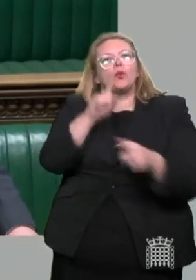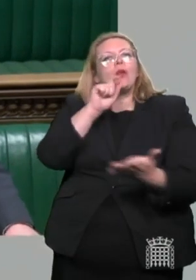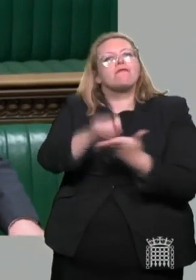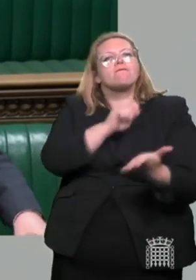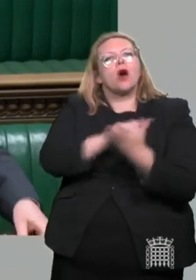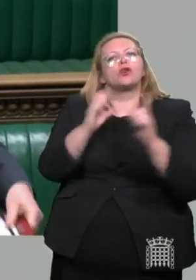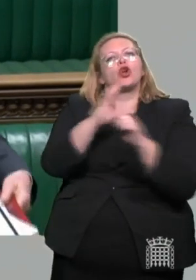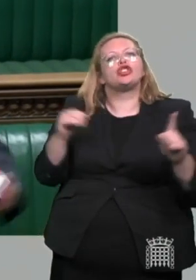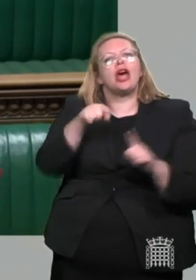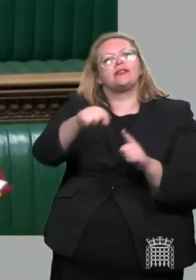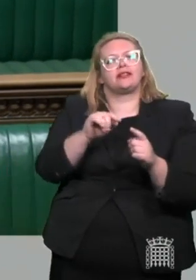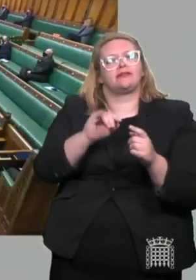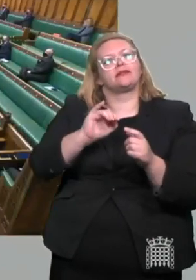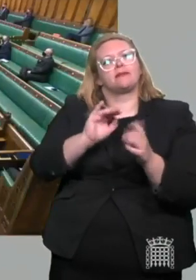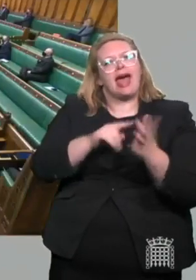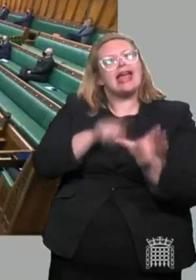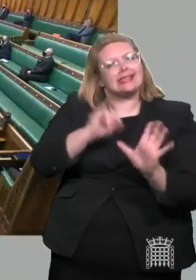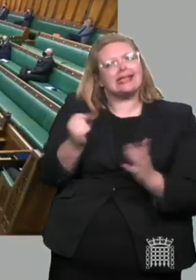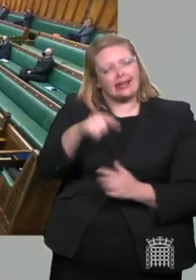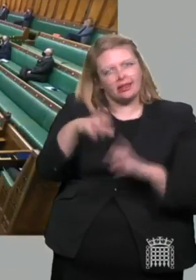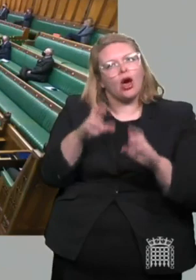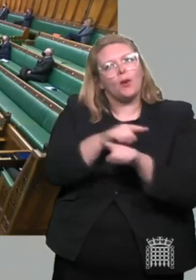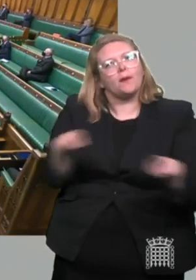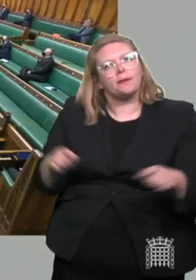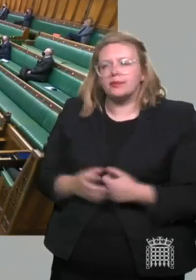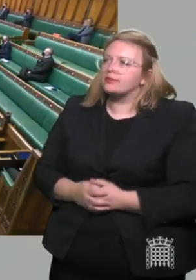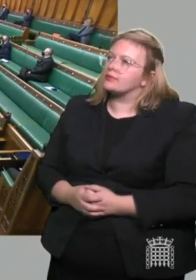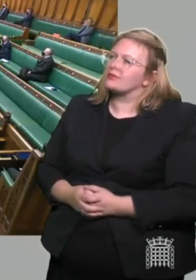Order. Let us see if we can calm it down a little.